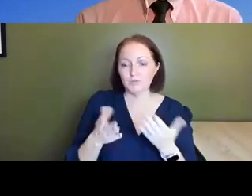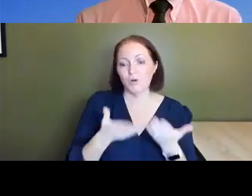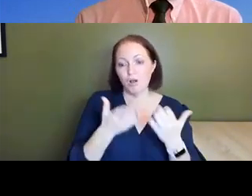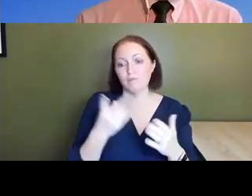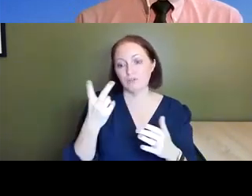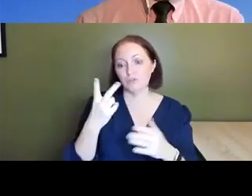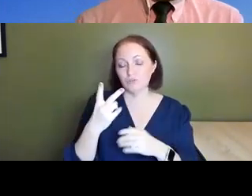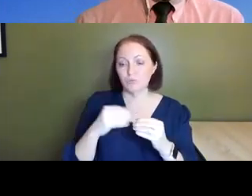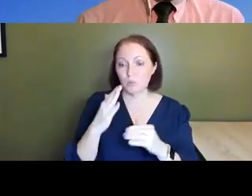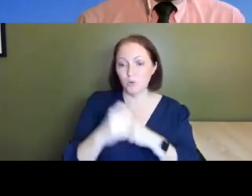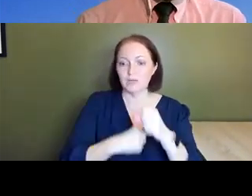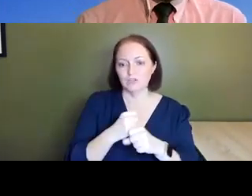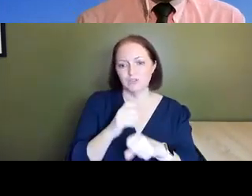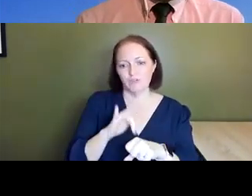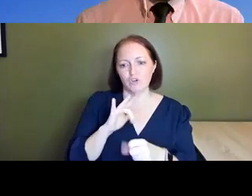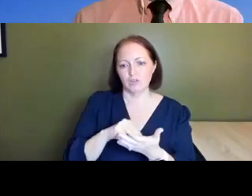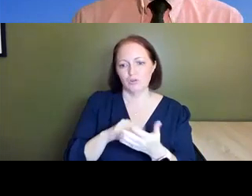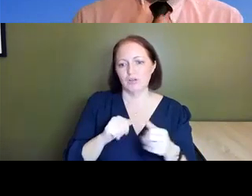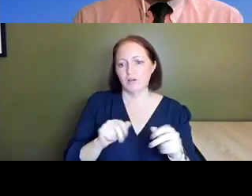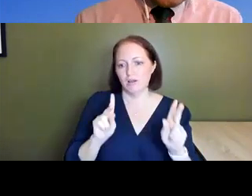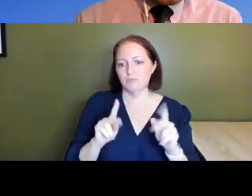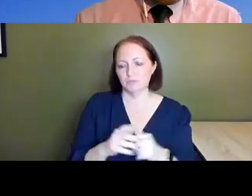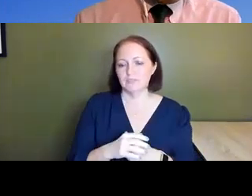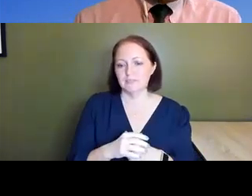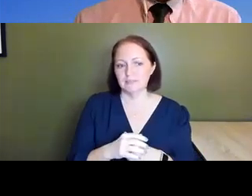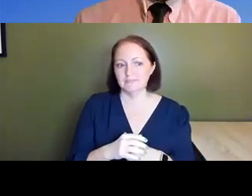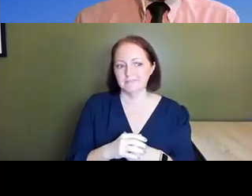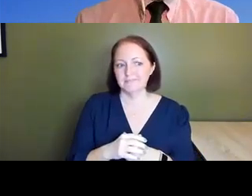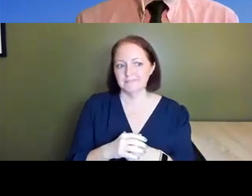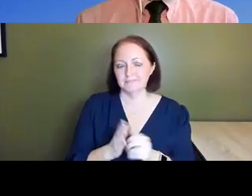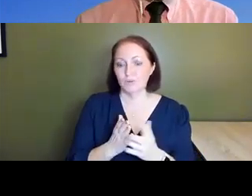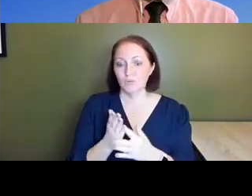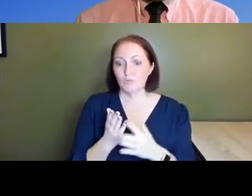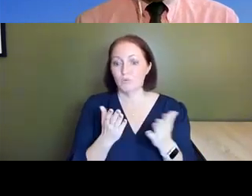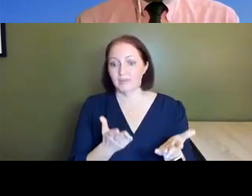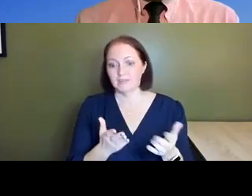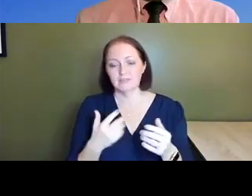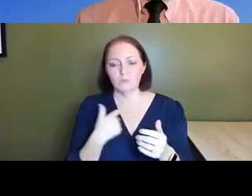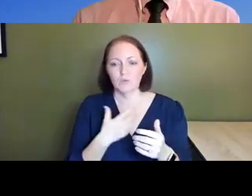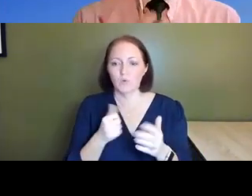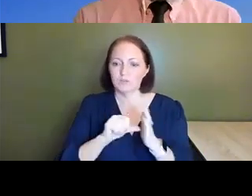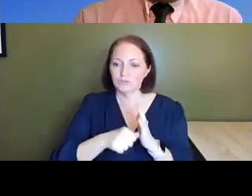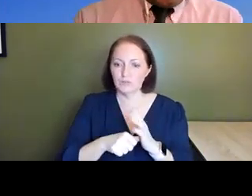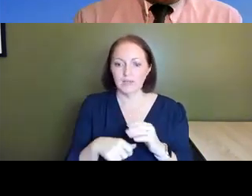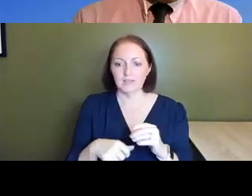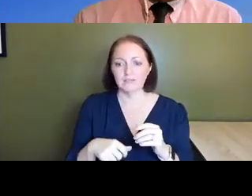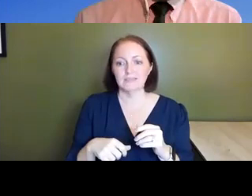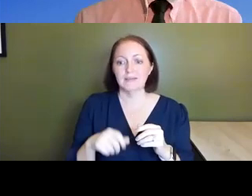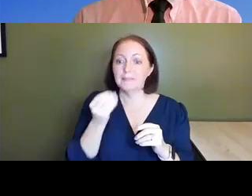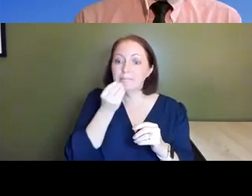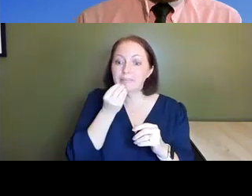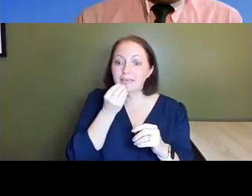years of early learning opportunities. In this we want to stress that mealtime is a